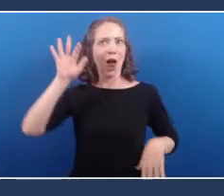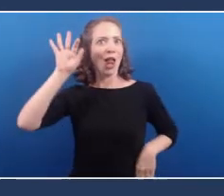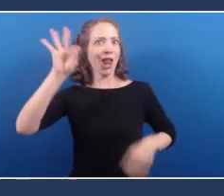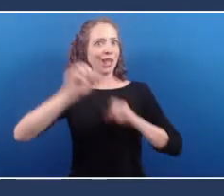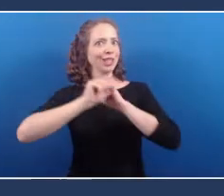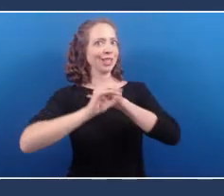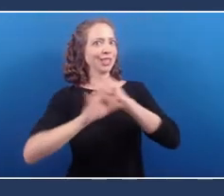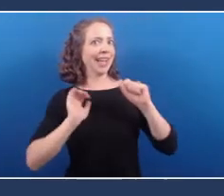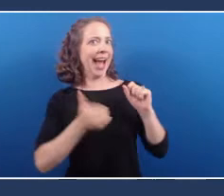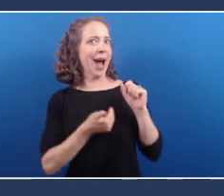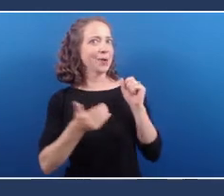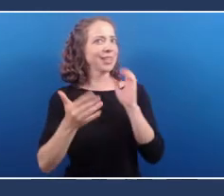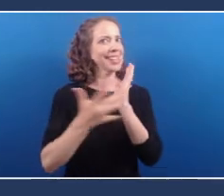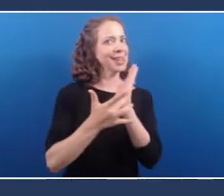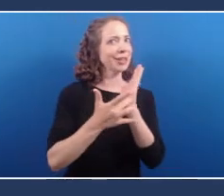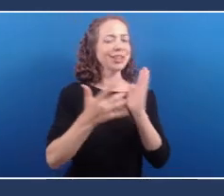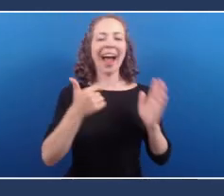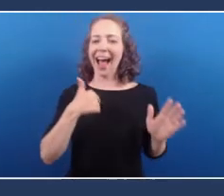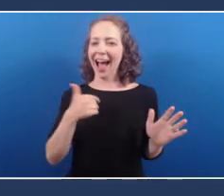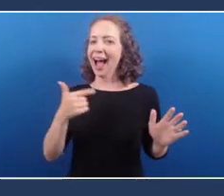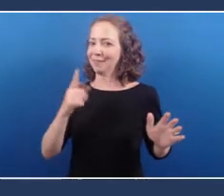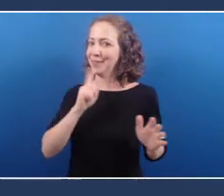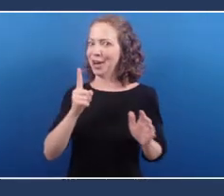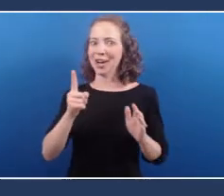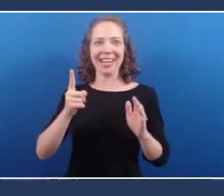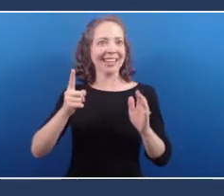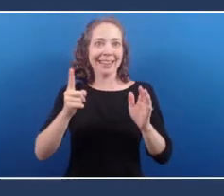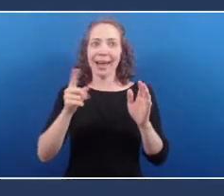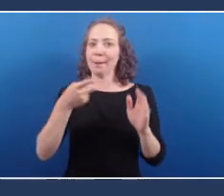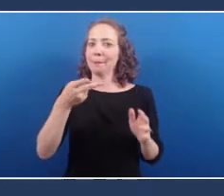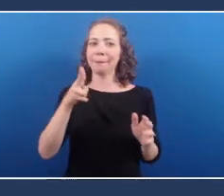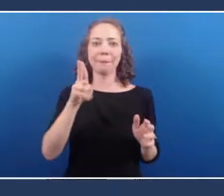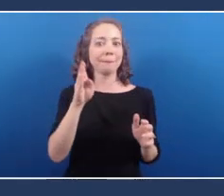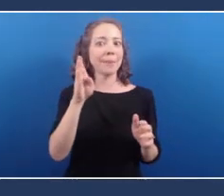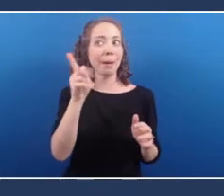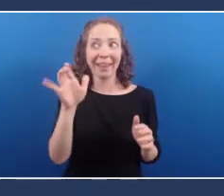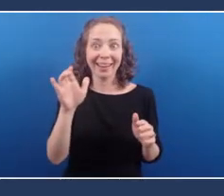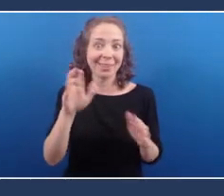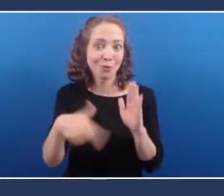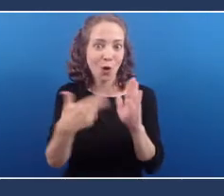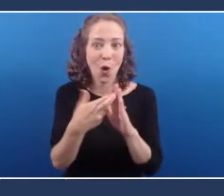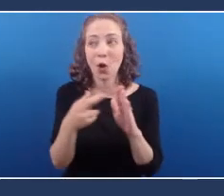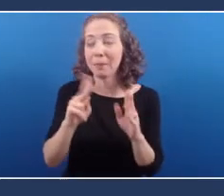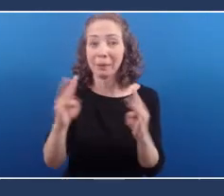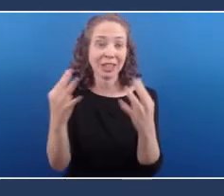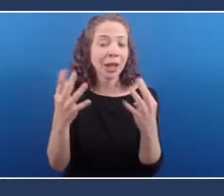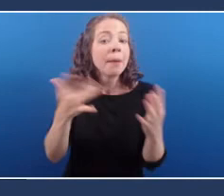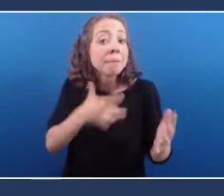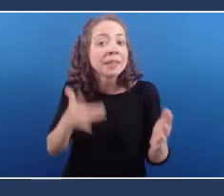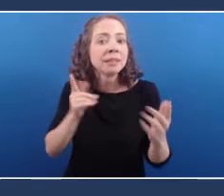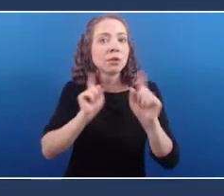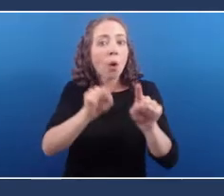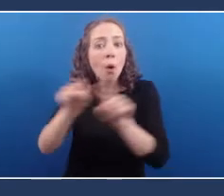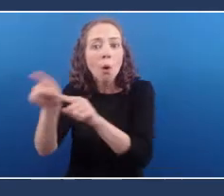at conferences and meeting with all of our customers. And right now, that can’t happen. And so, I had to take a little bit of a shift.